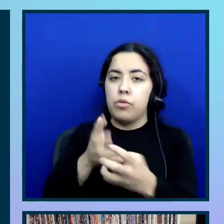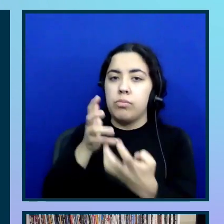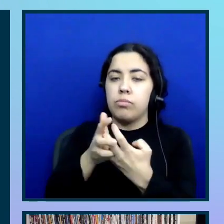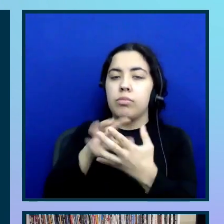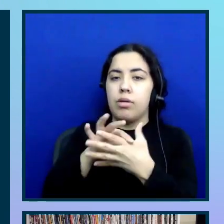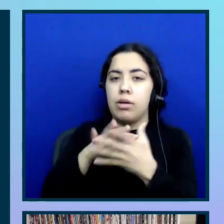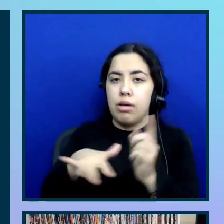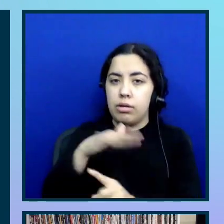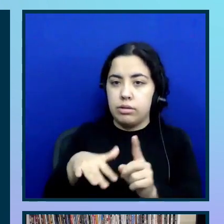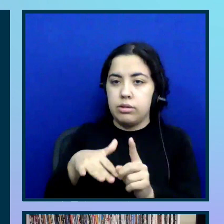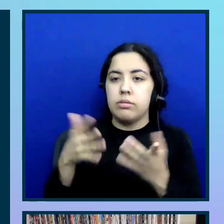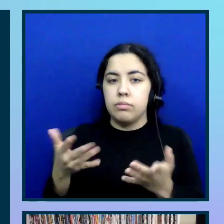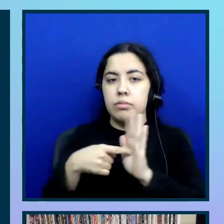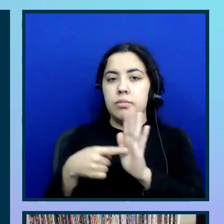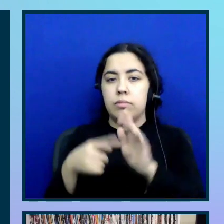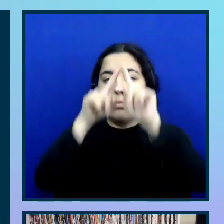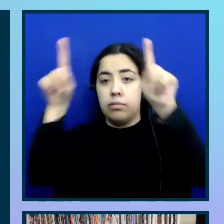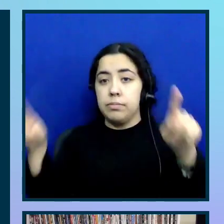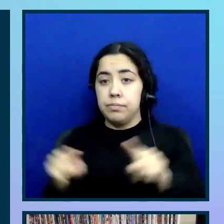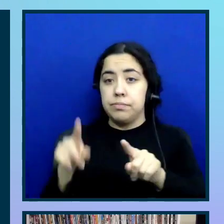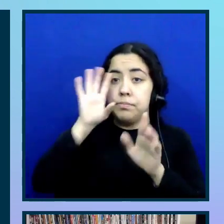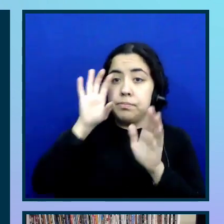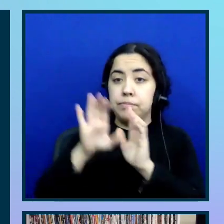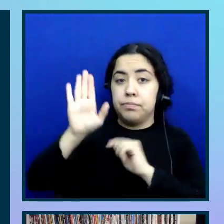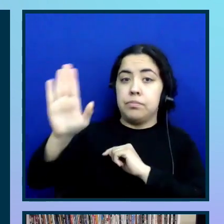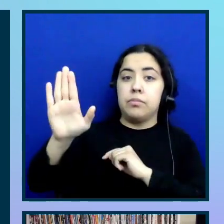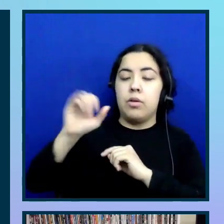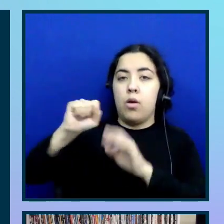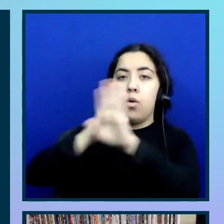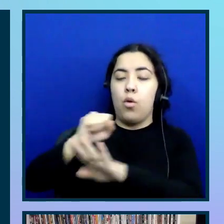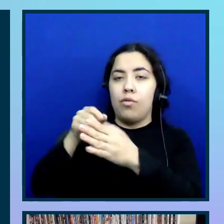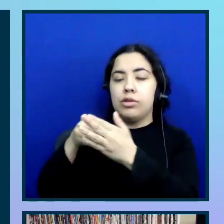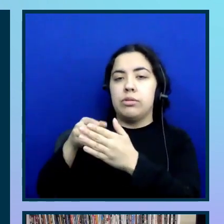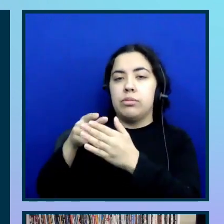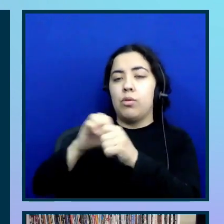For this example, the screenshot here shows the COVID Shield menu highlighting a clickable control